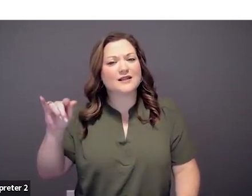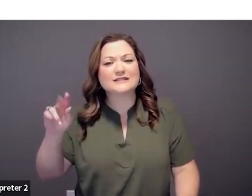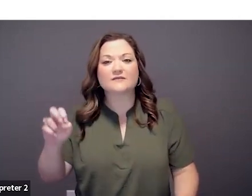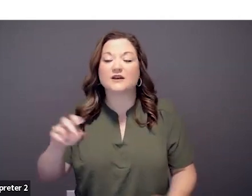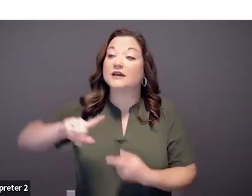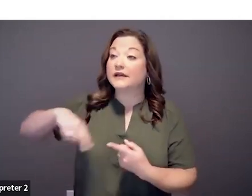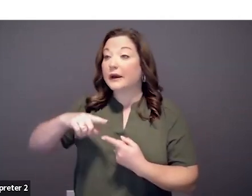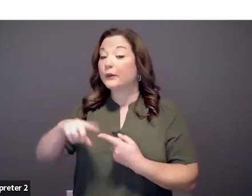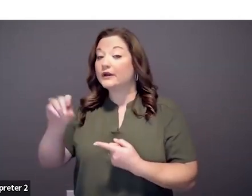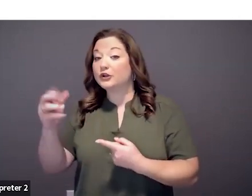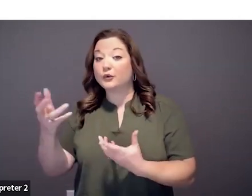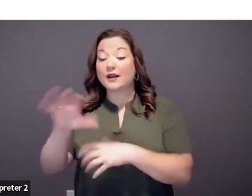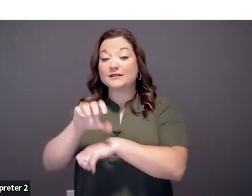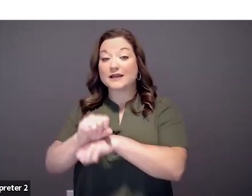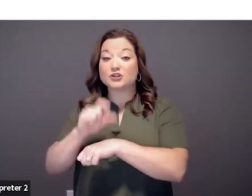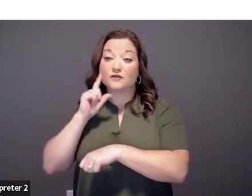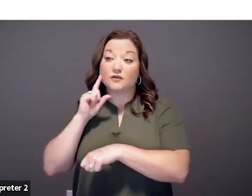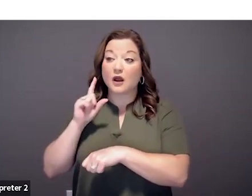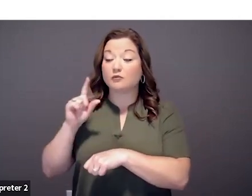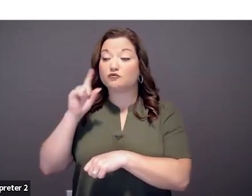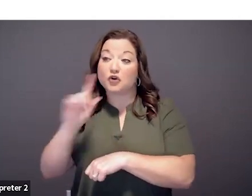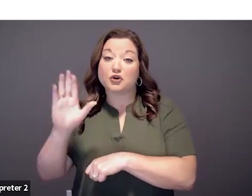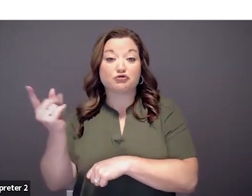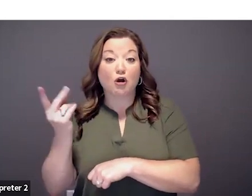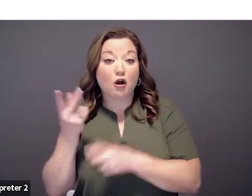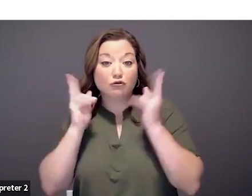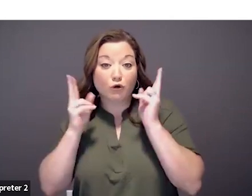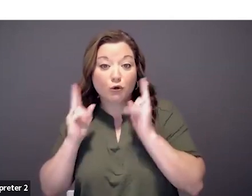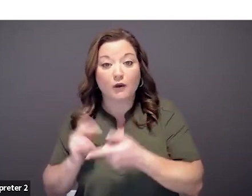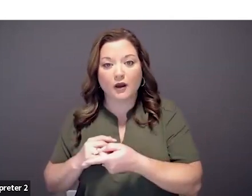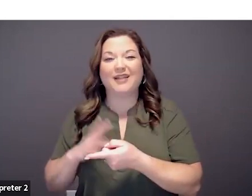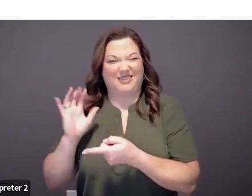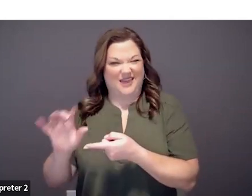an appointment for your dog's grooming. That is going to be a date relative to today.